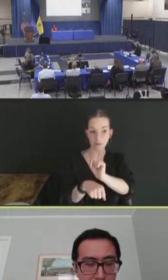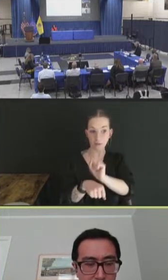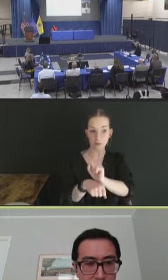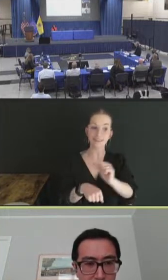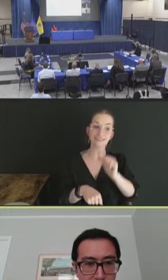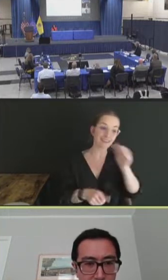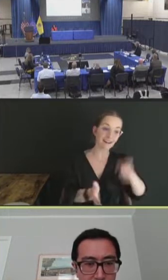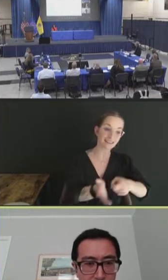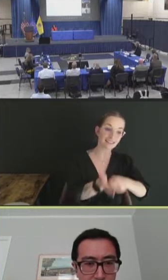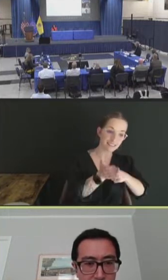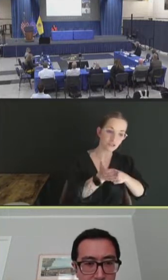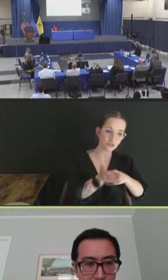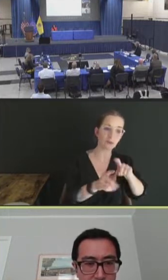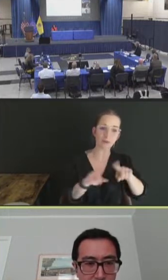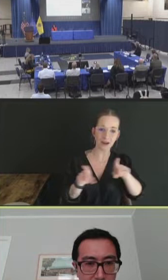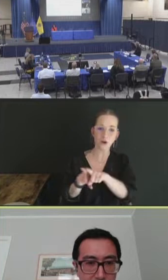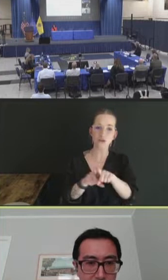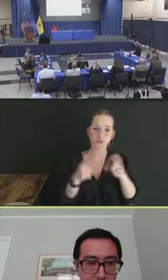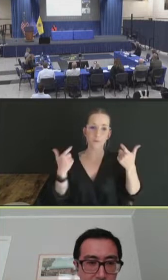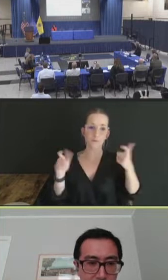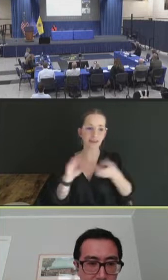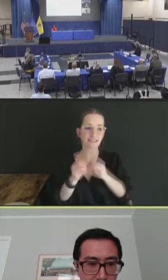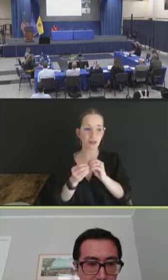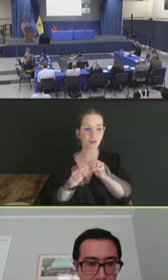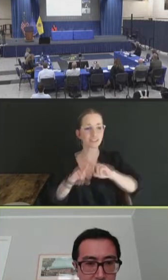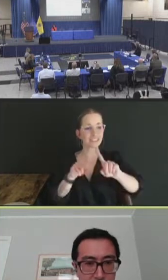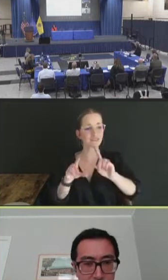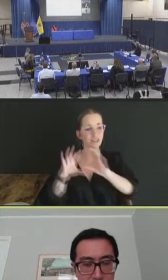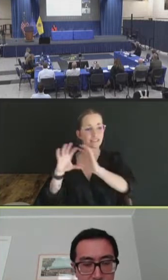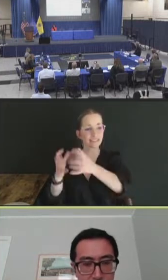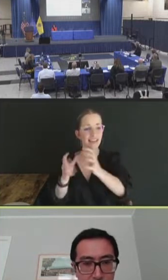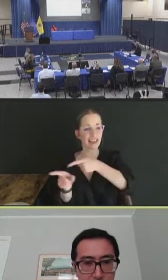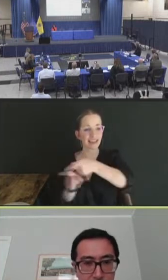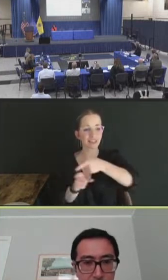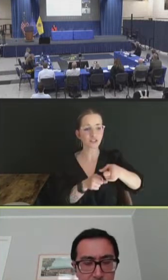numbers occurring in certain sectors including facilities and transportation, for example.